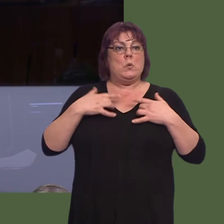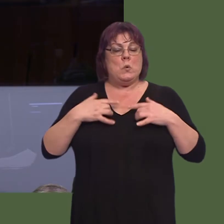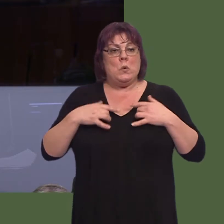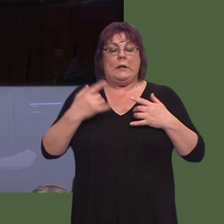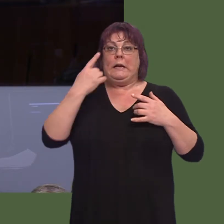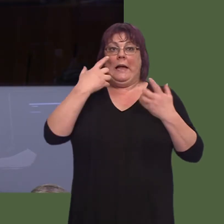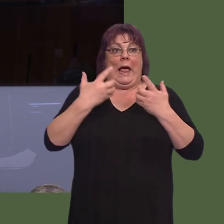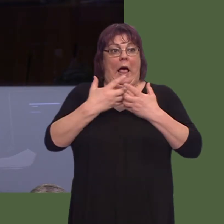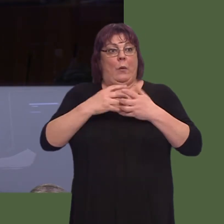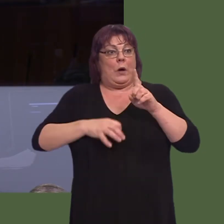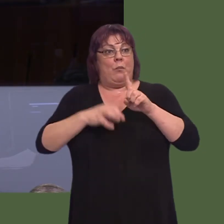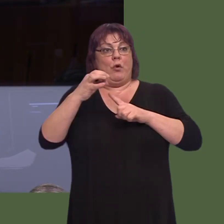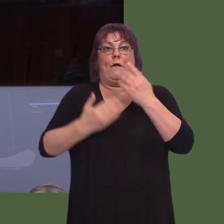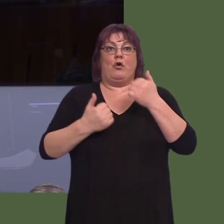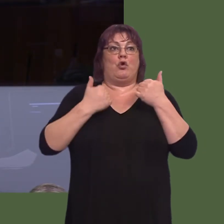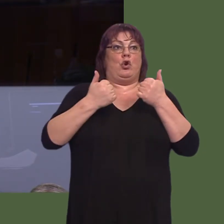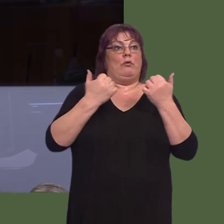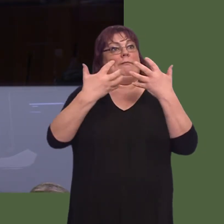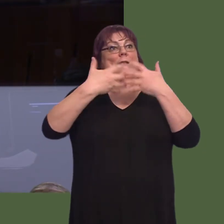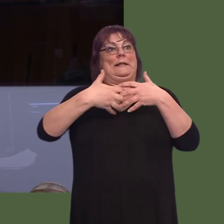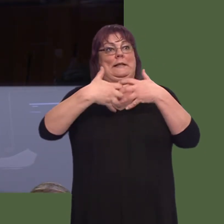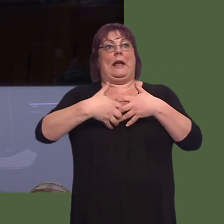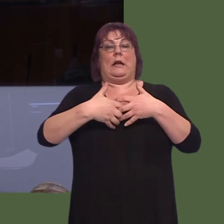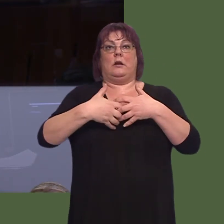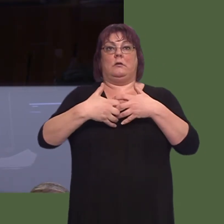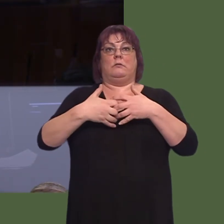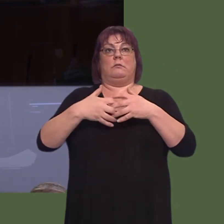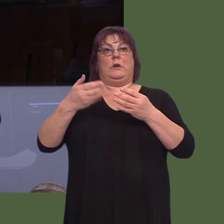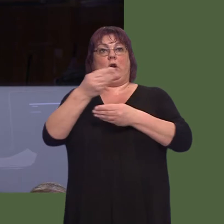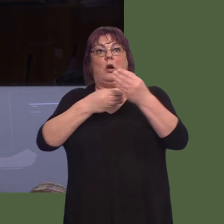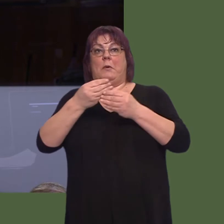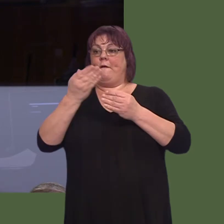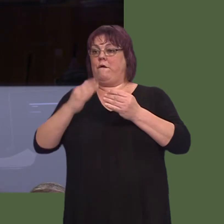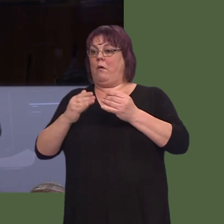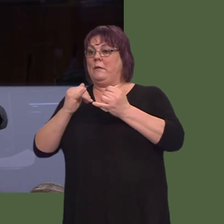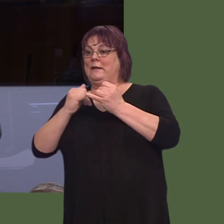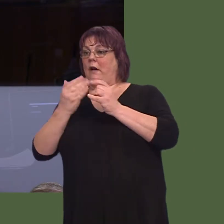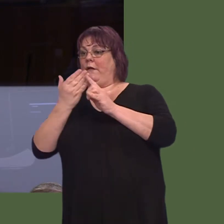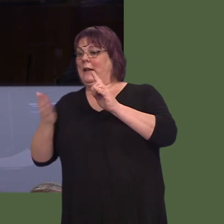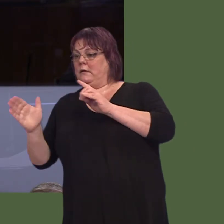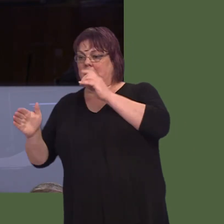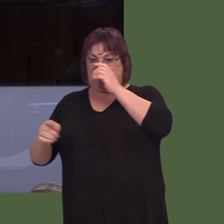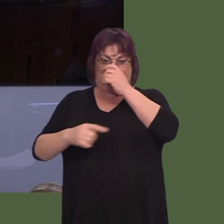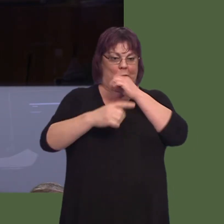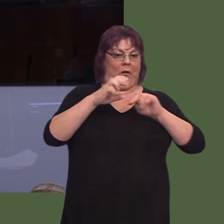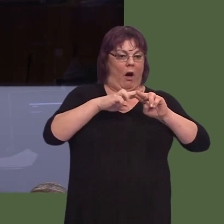a stimulus to develop a high-tech economy in south-east Wales from the border along to Cardiff, and, hopefully, further.